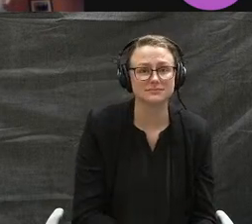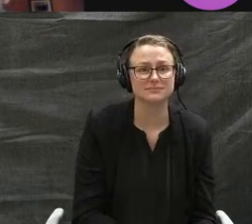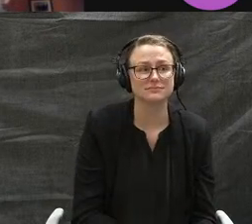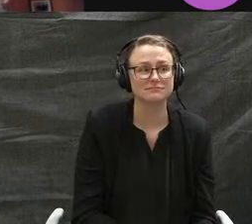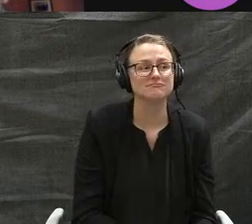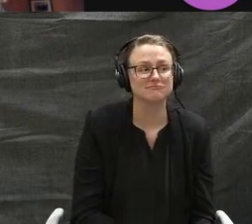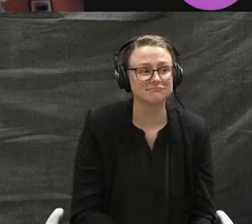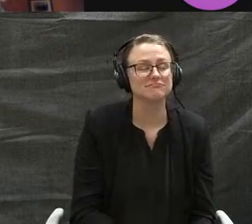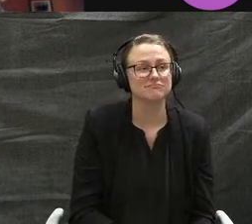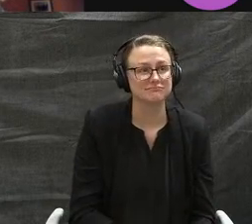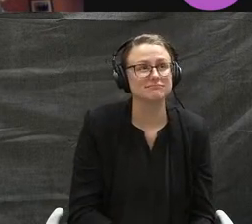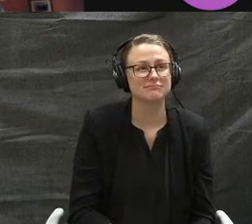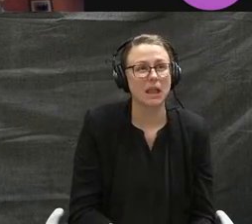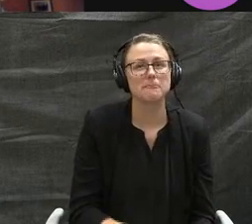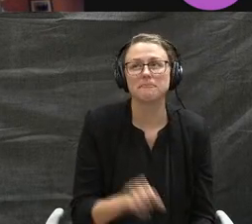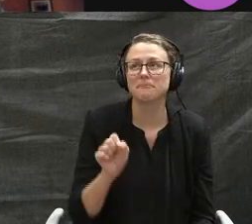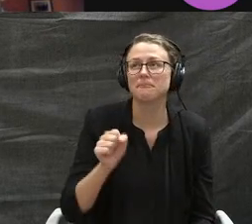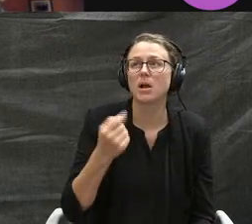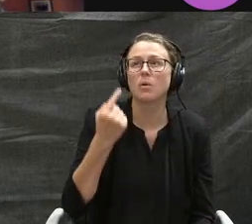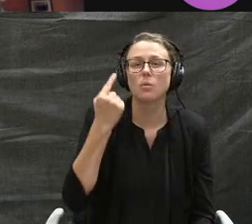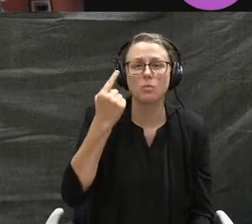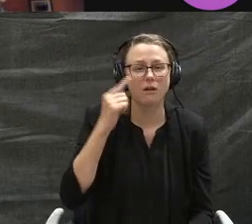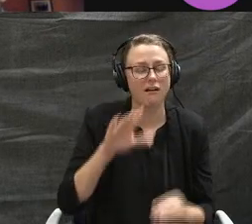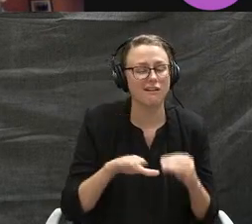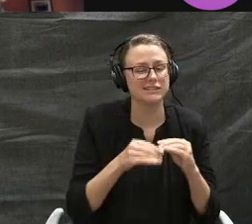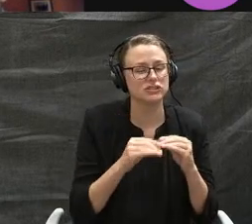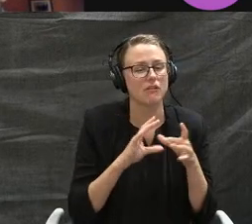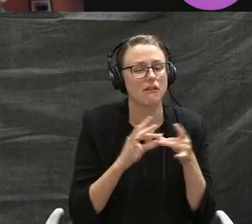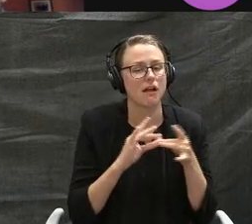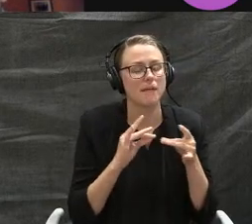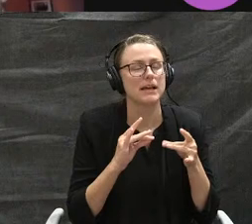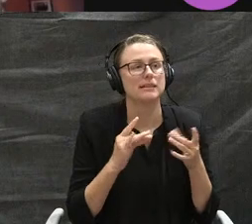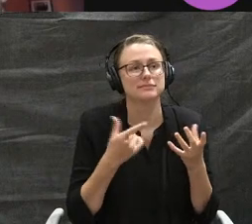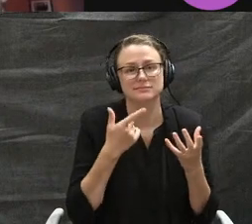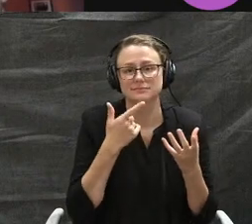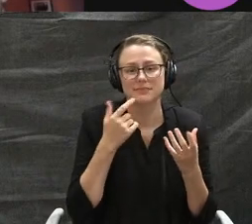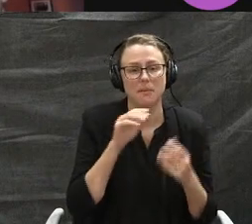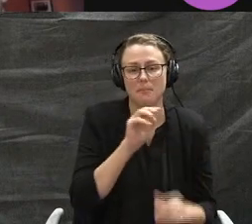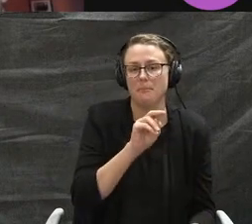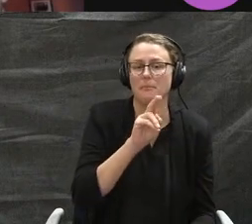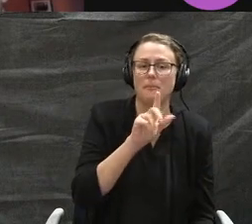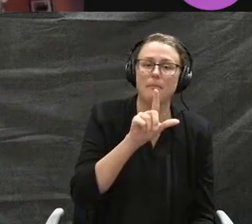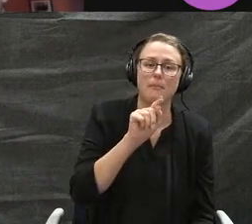Yeah, and so just one additional comment. So in the spirit of multimodal learning.